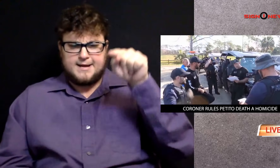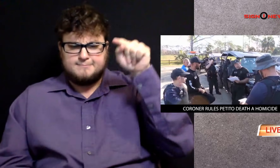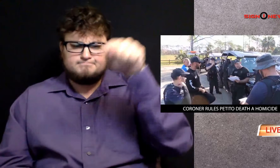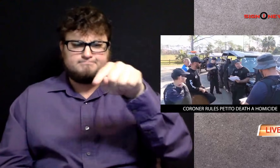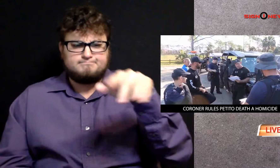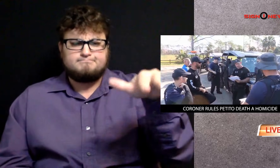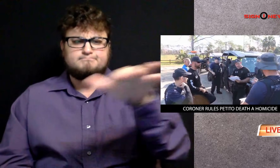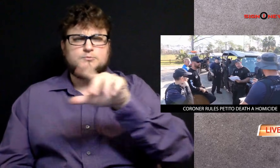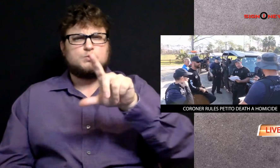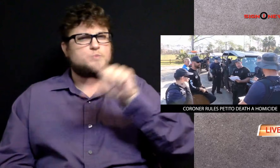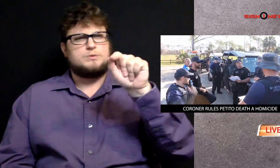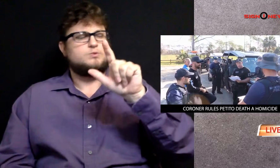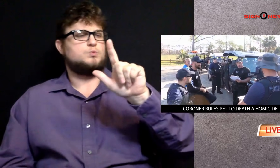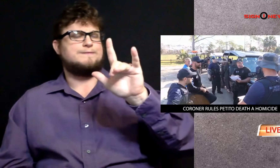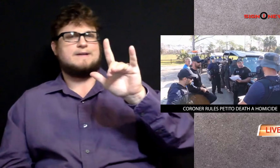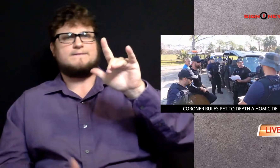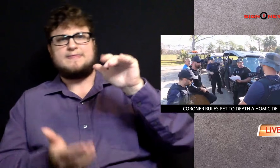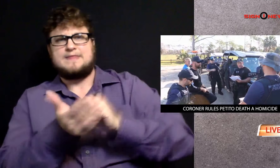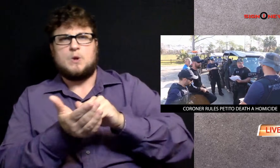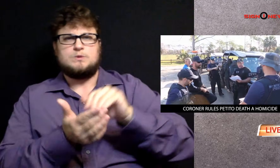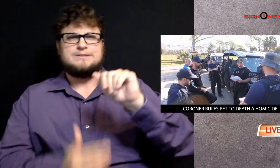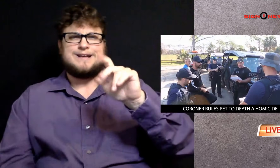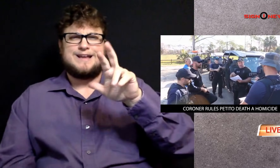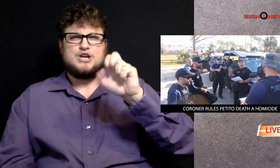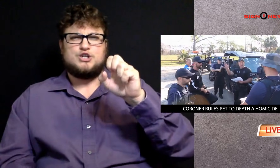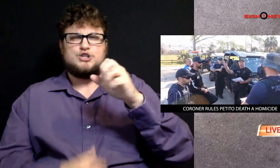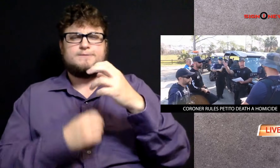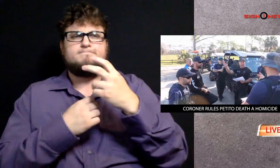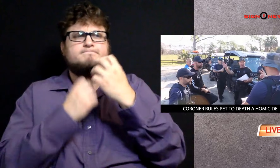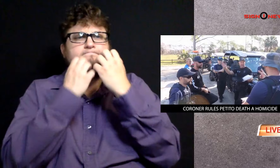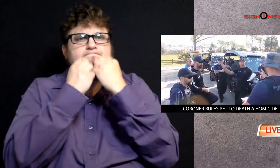with police returning to a 25 000 acre reserve